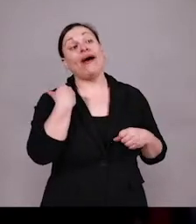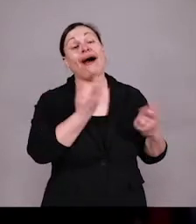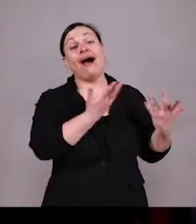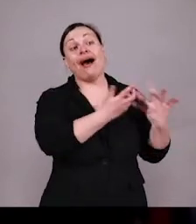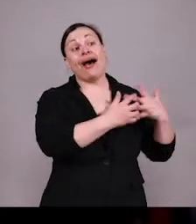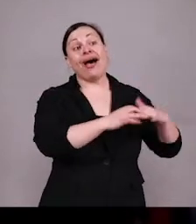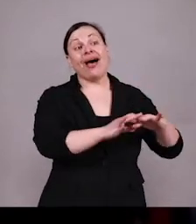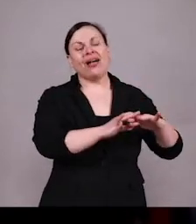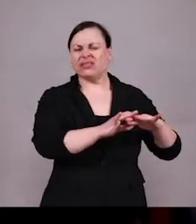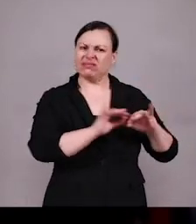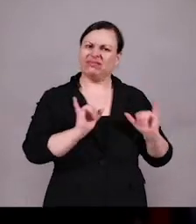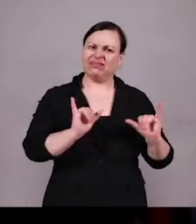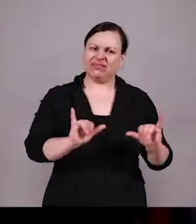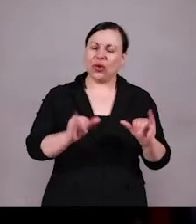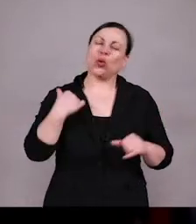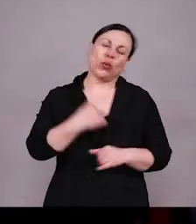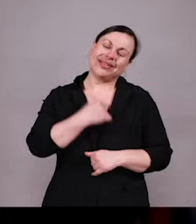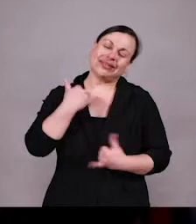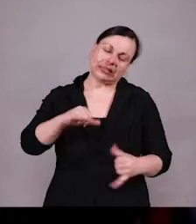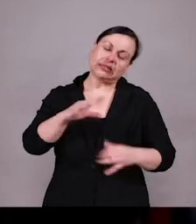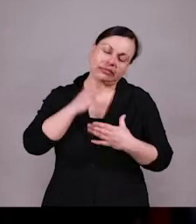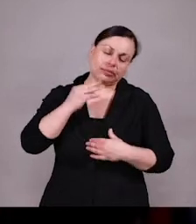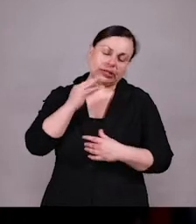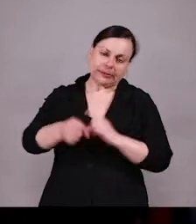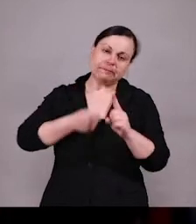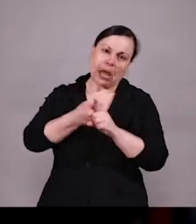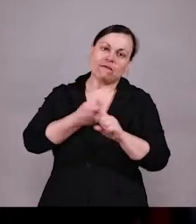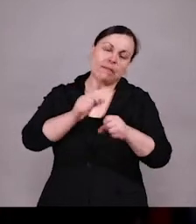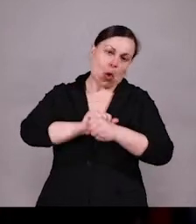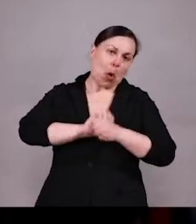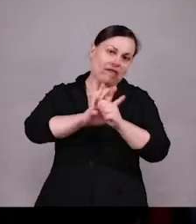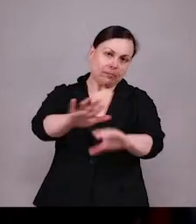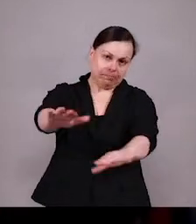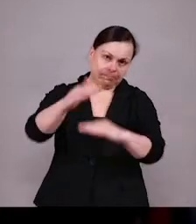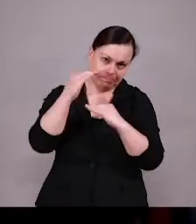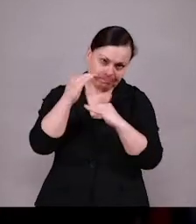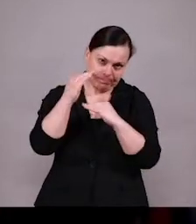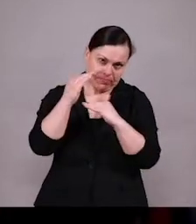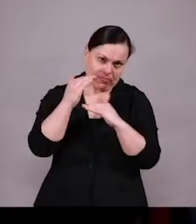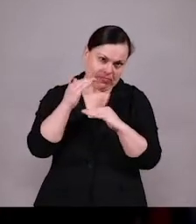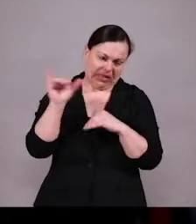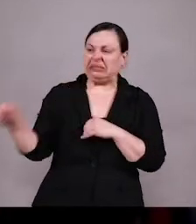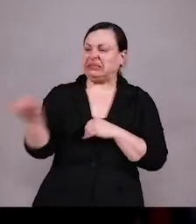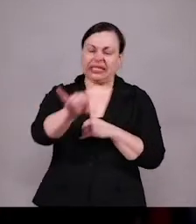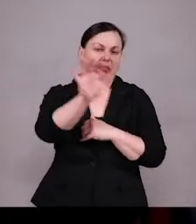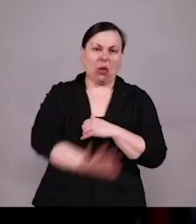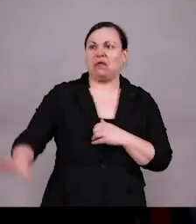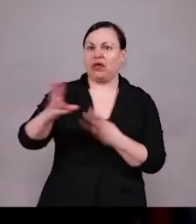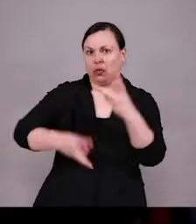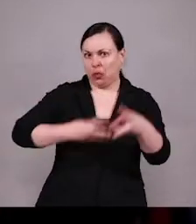been immune from COVID-inflicted economic decline experience around the world. However,